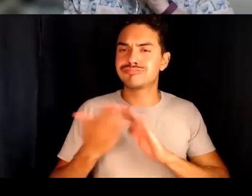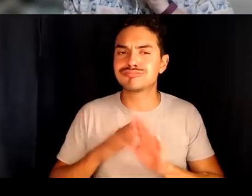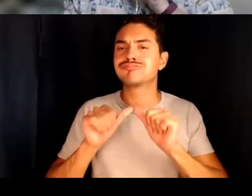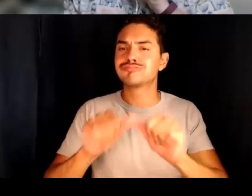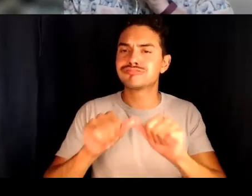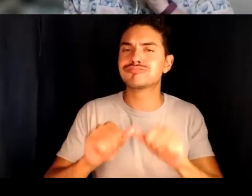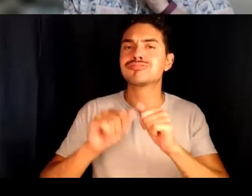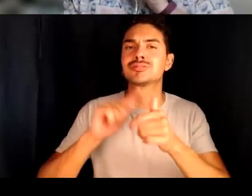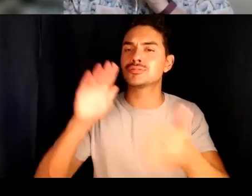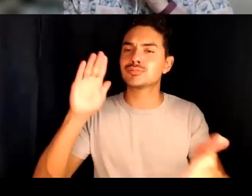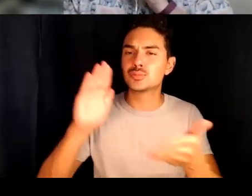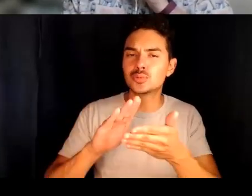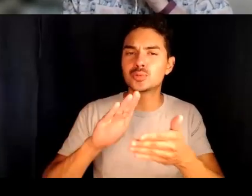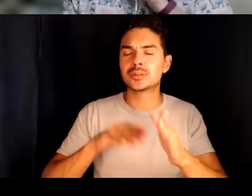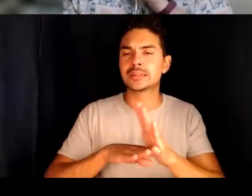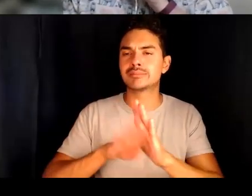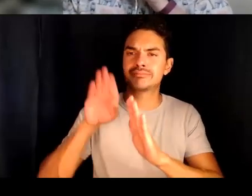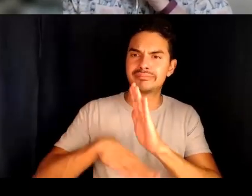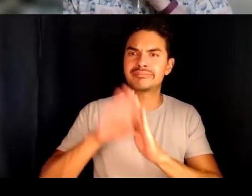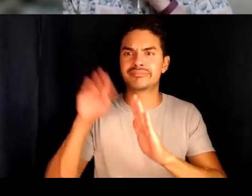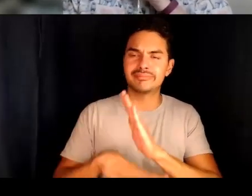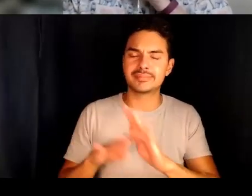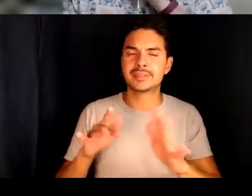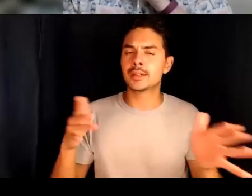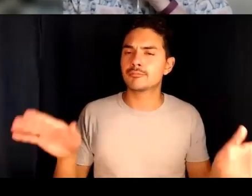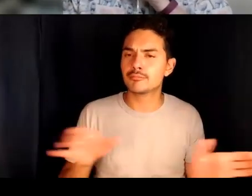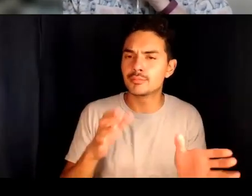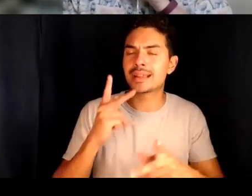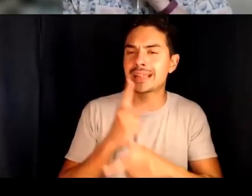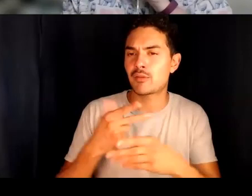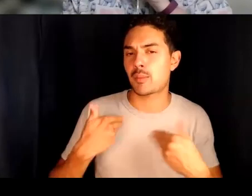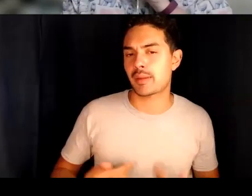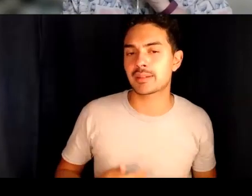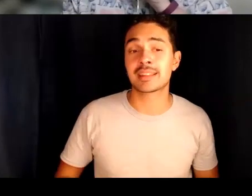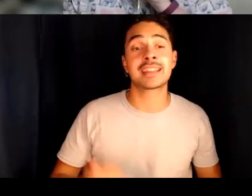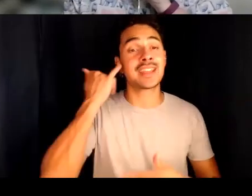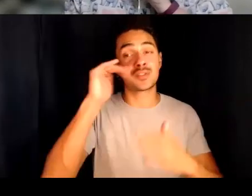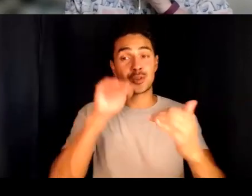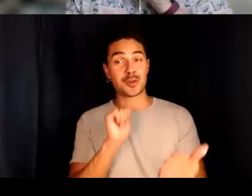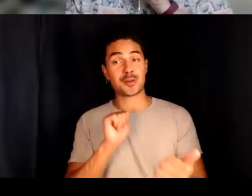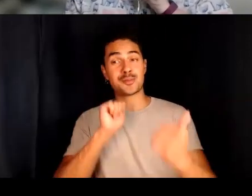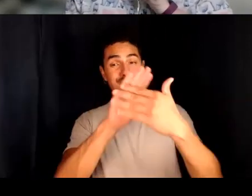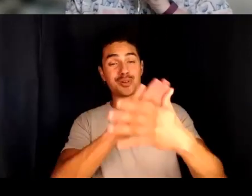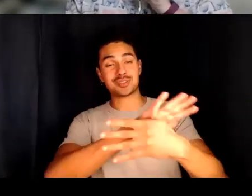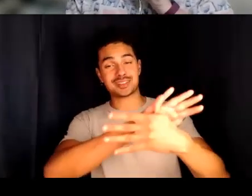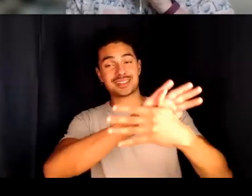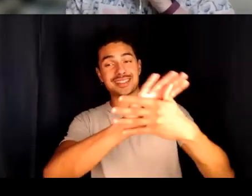So if you approach things like this, you do it in a really compassionate way,